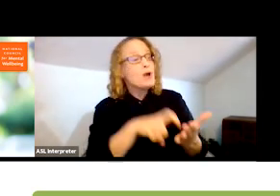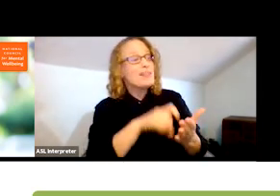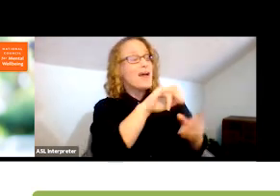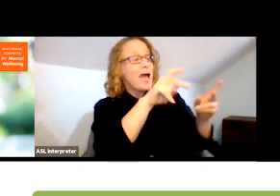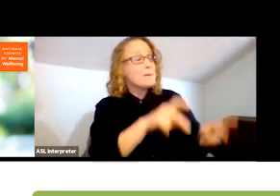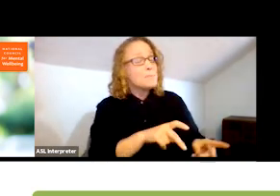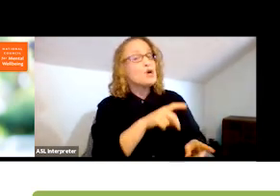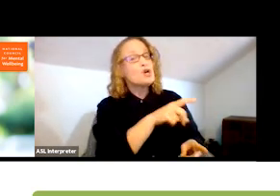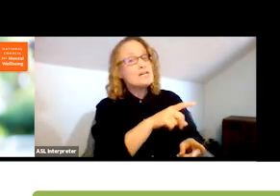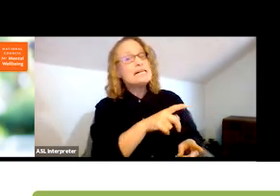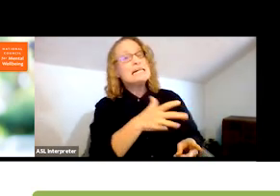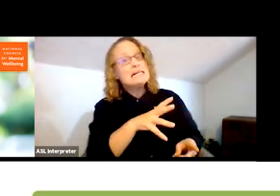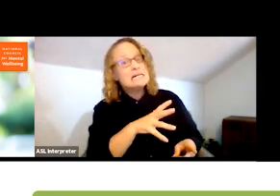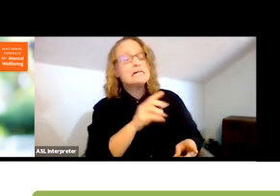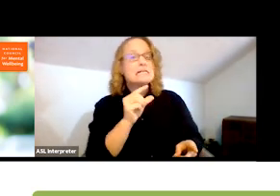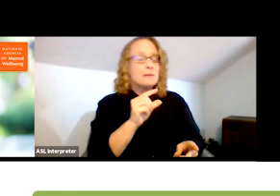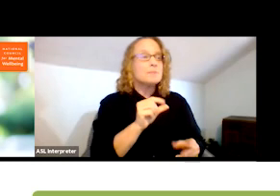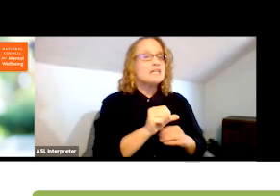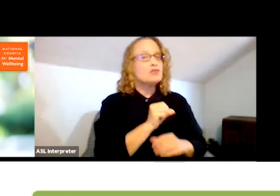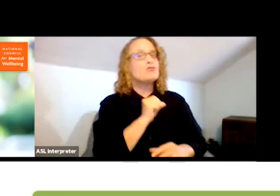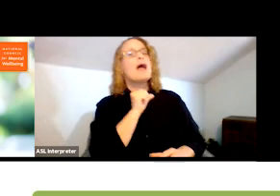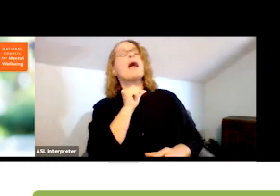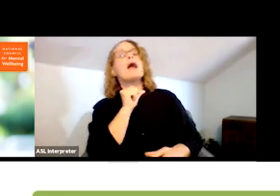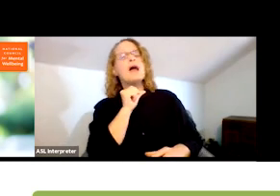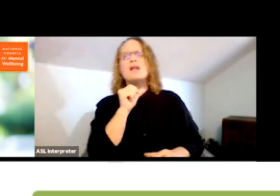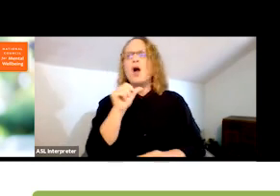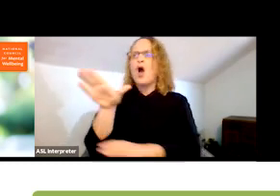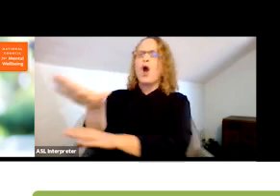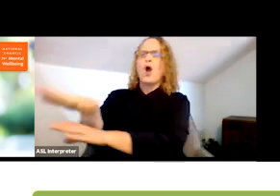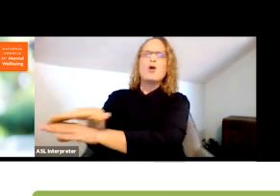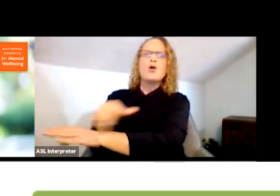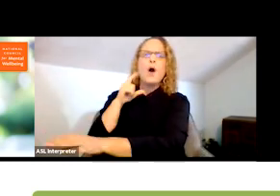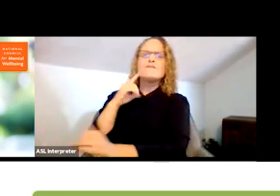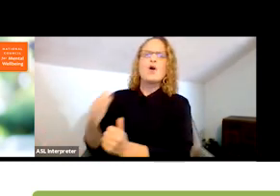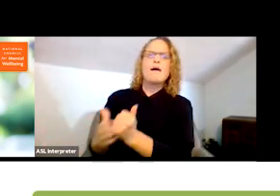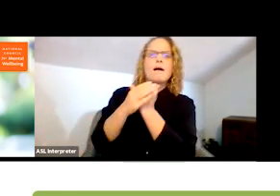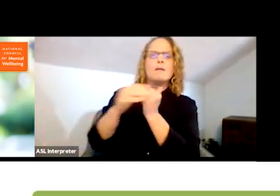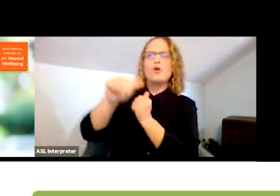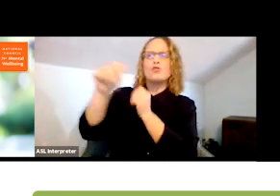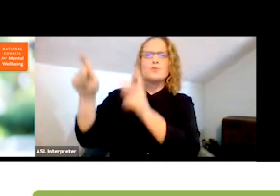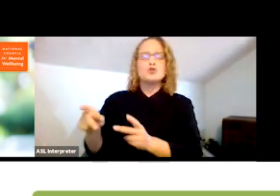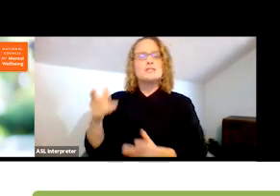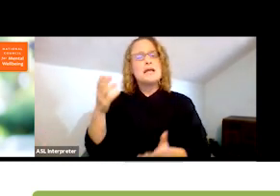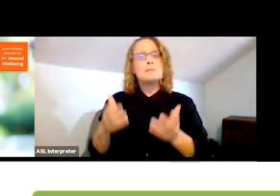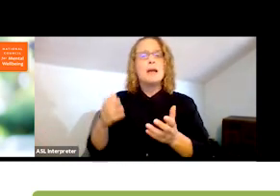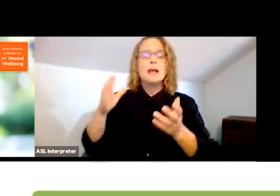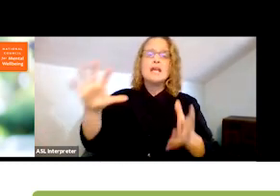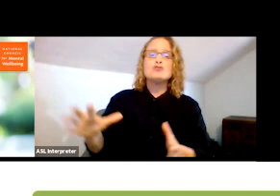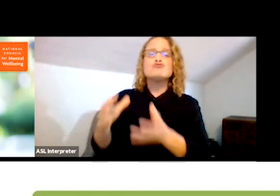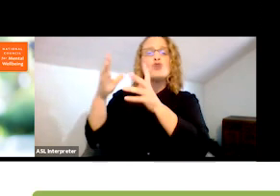and becoming physically aggressive, and they're punching walls or they're throwing items, we definitely, safety first always.